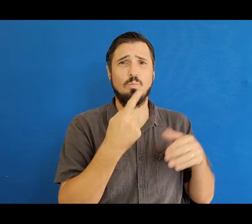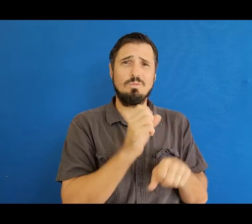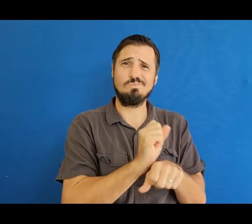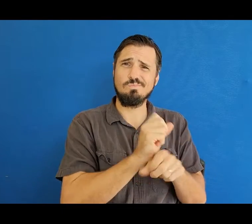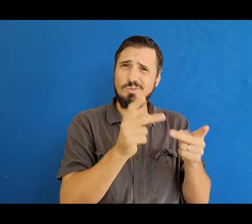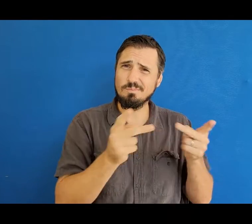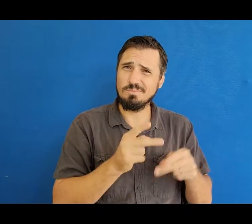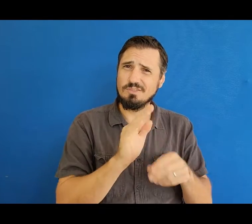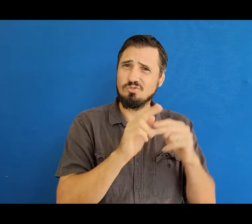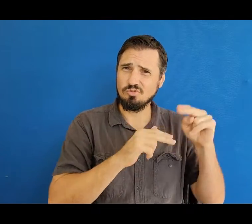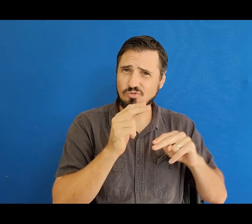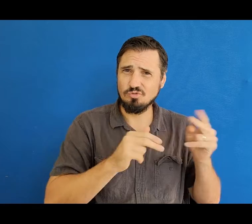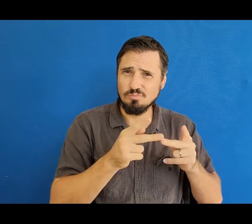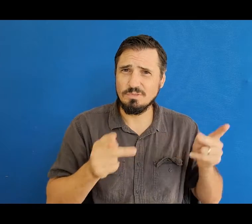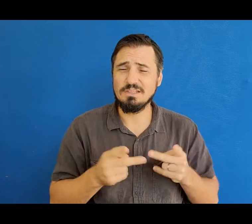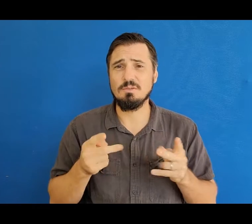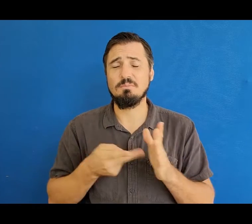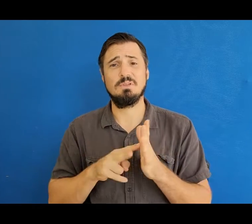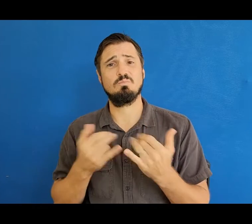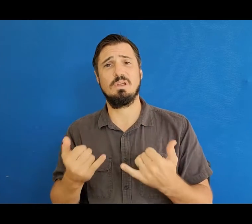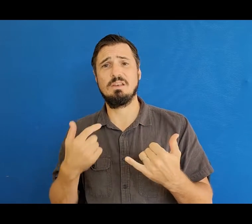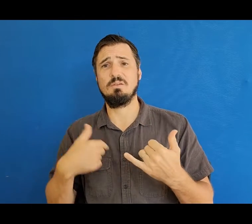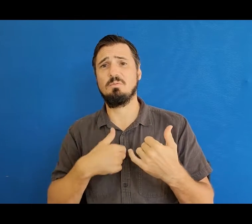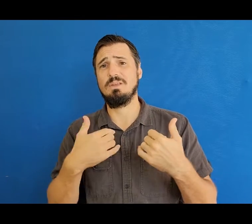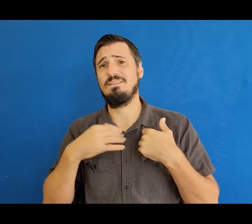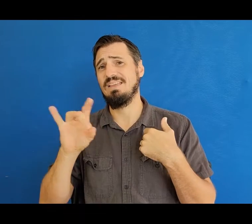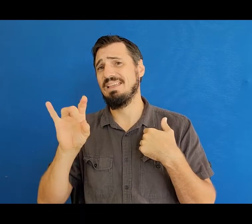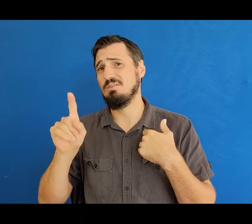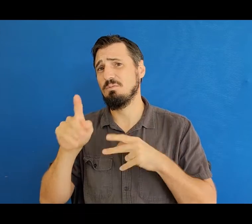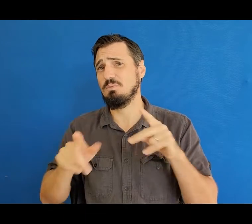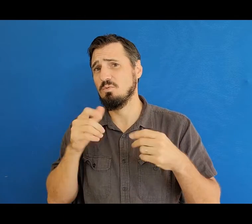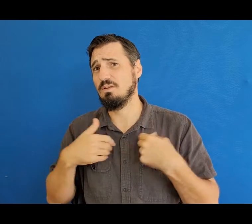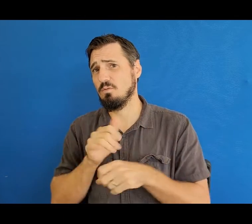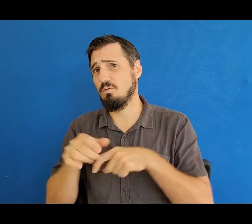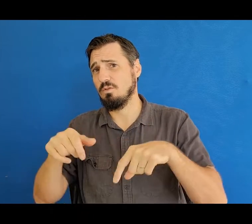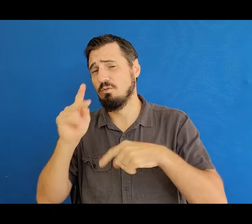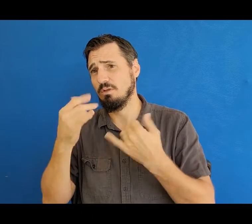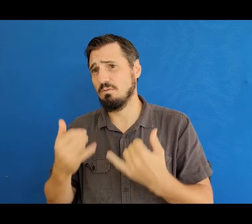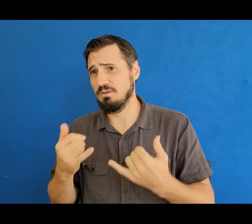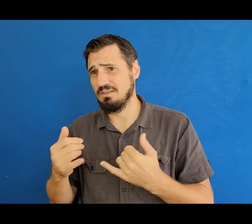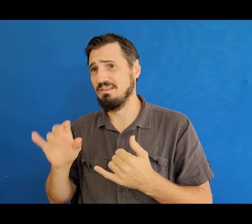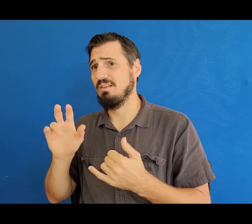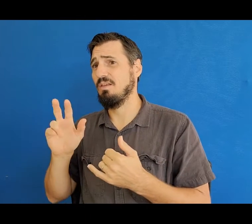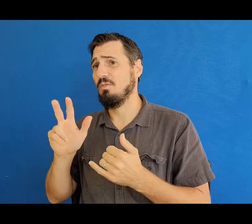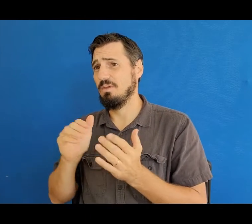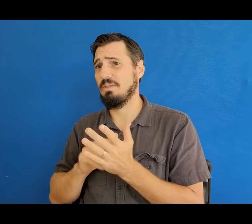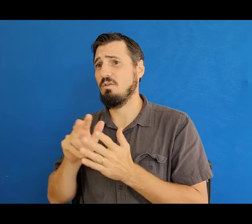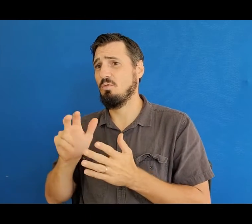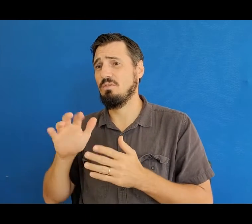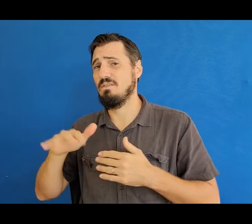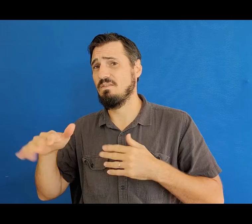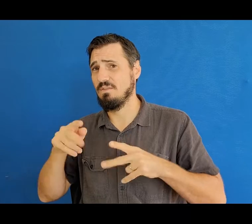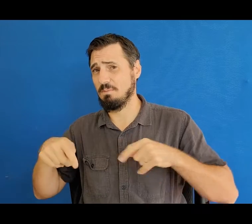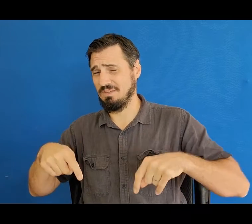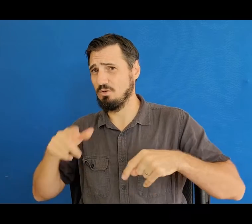Today’s cases bring the number of active cases to 81, with seven hospitalized, and 3,355 cumulative cases